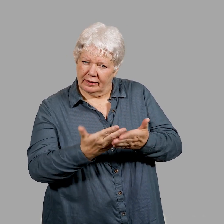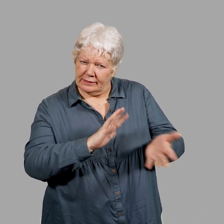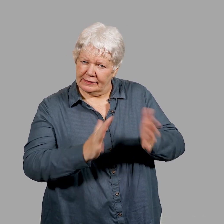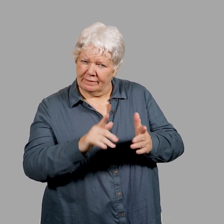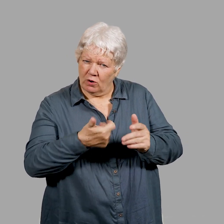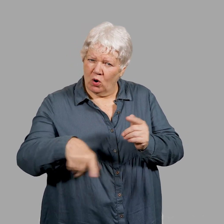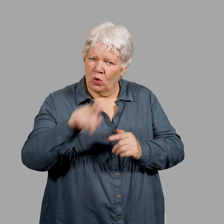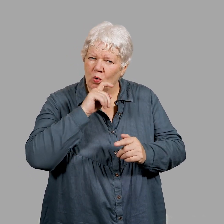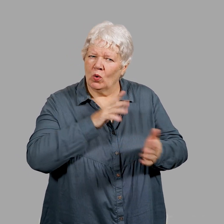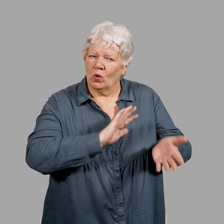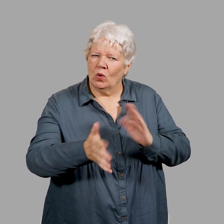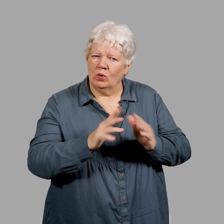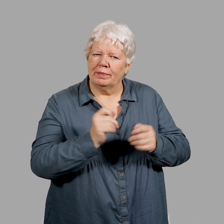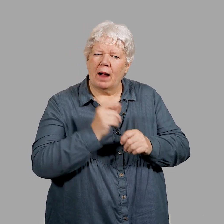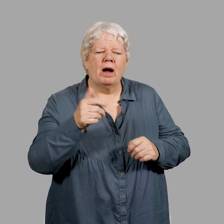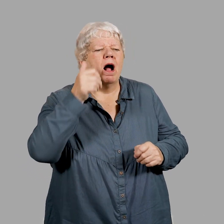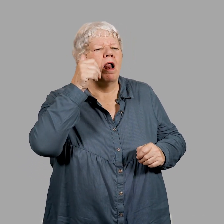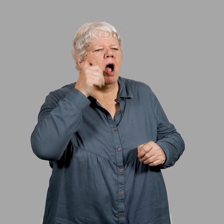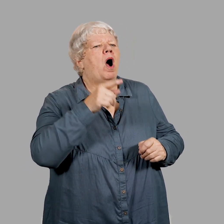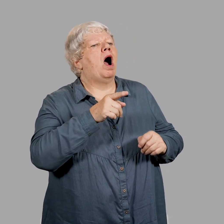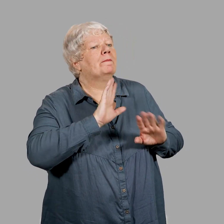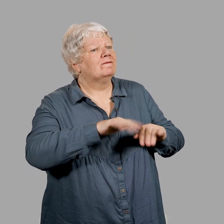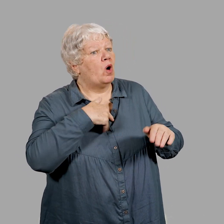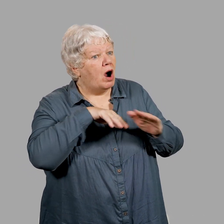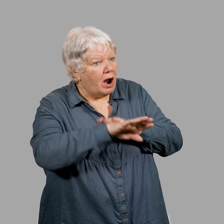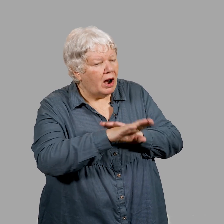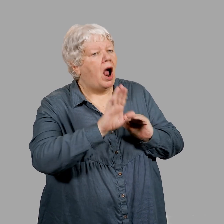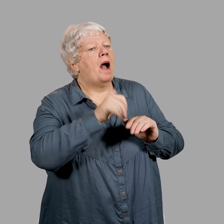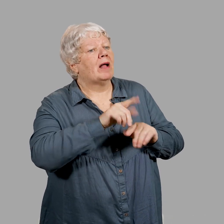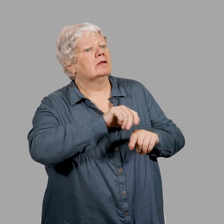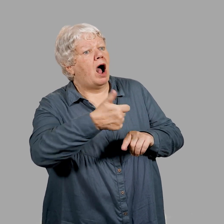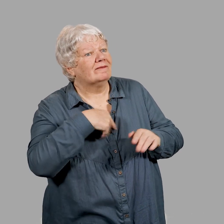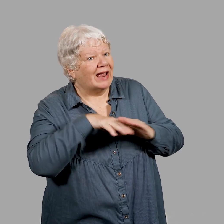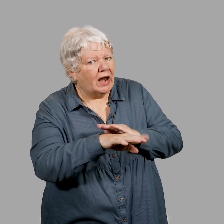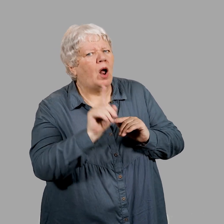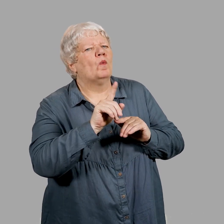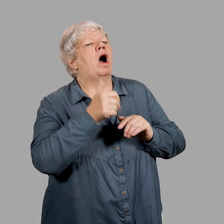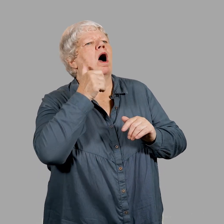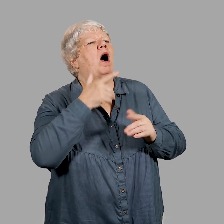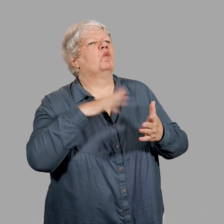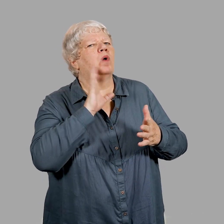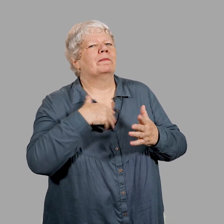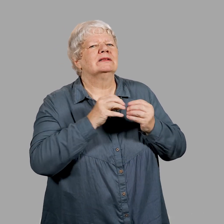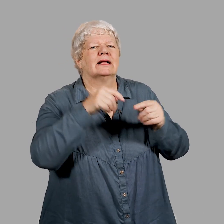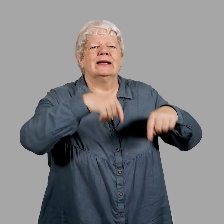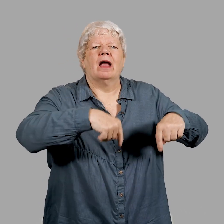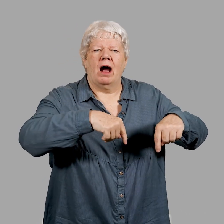to ensure BSL users know what to expect during their studies.